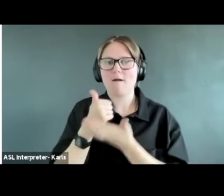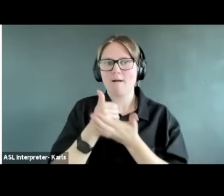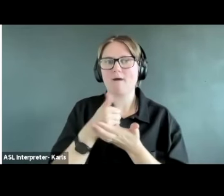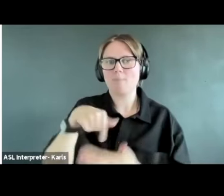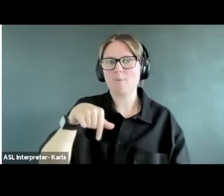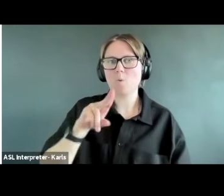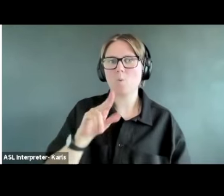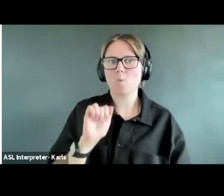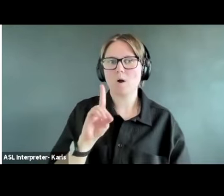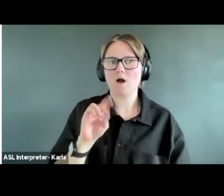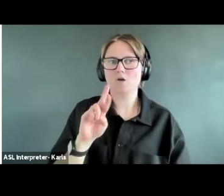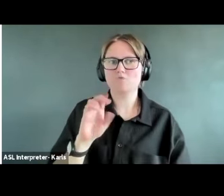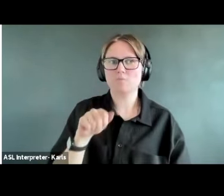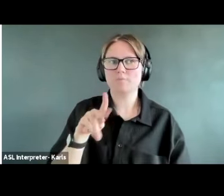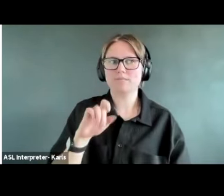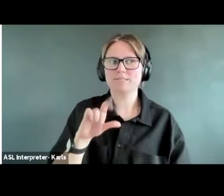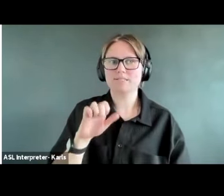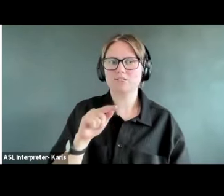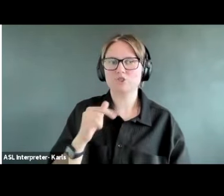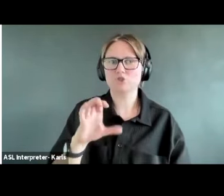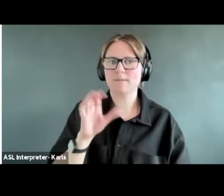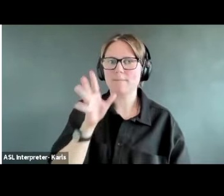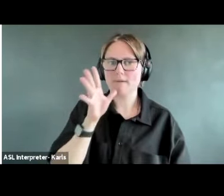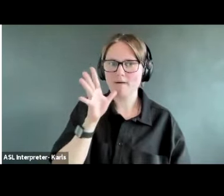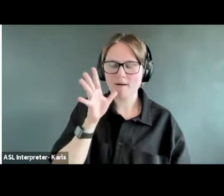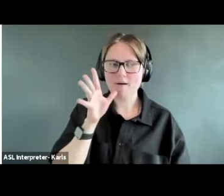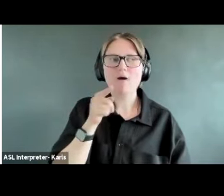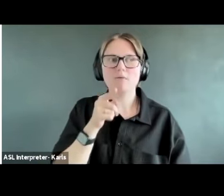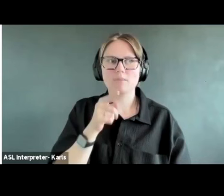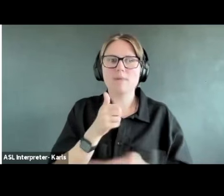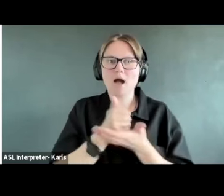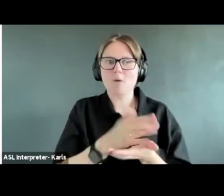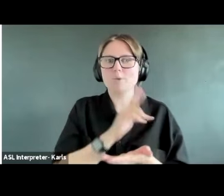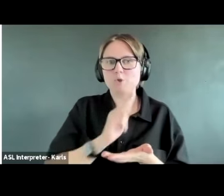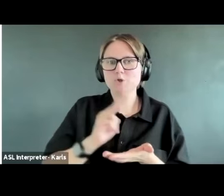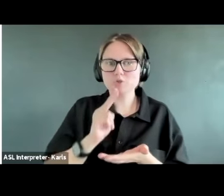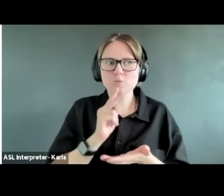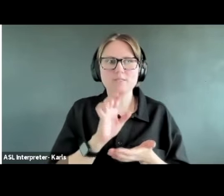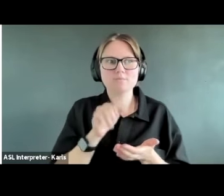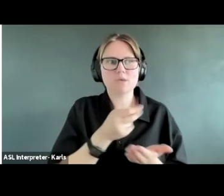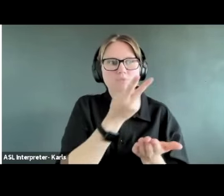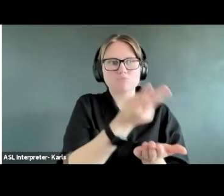her twins to bed independently for the first time. You may have heard of the doc entary, Danny's